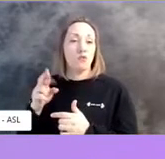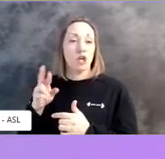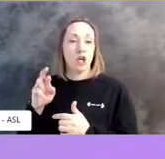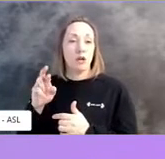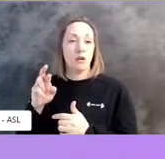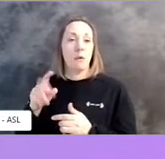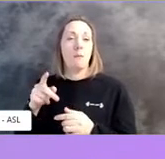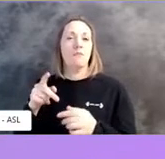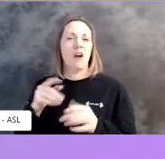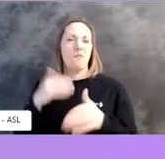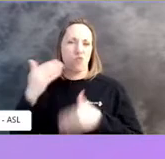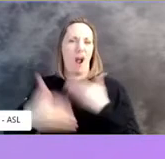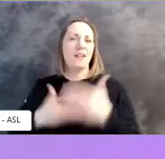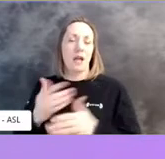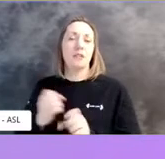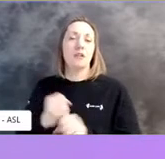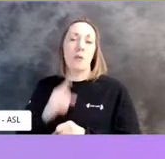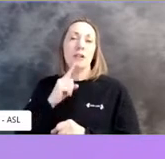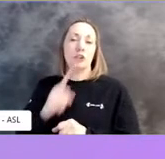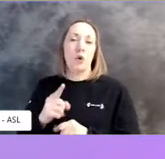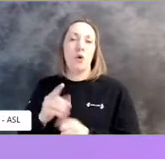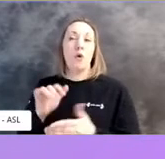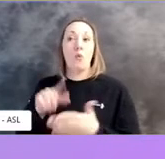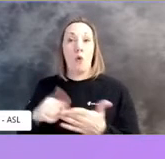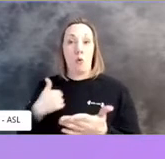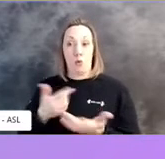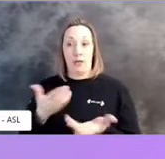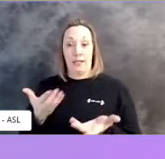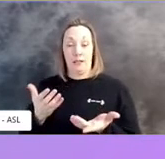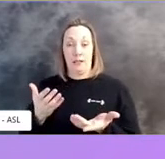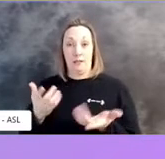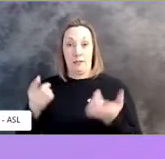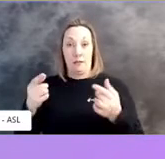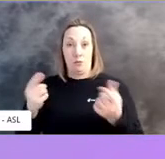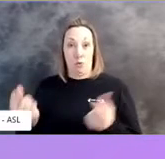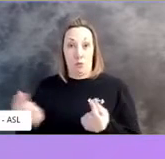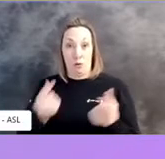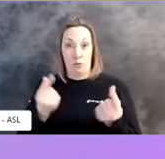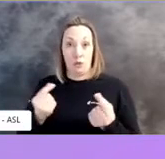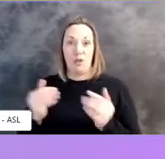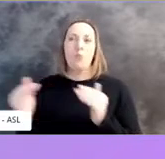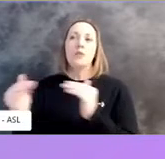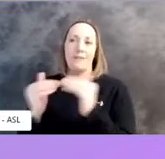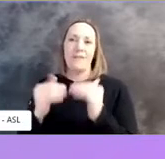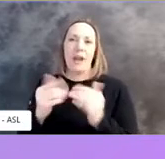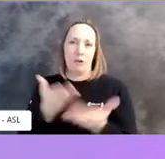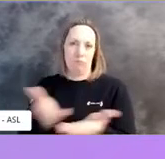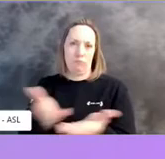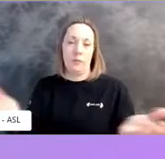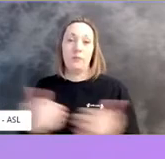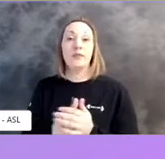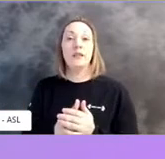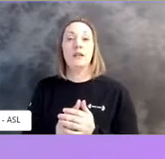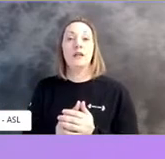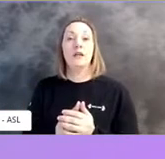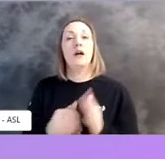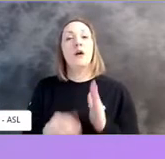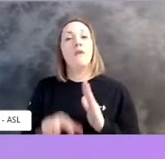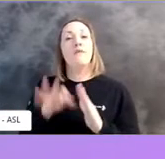the Some key players were we tested different tools and two offerings and we went through a transparent